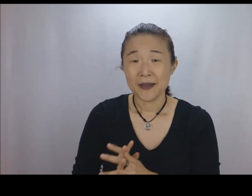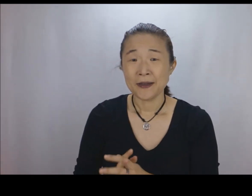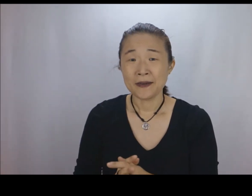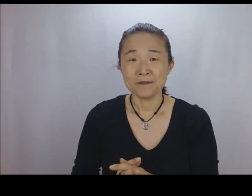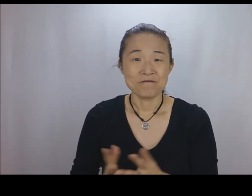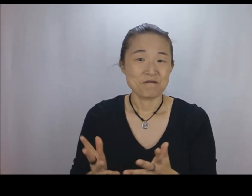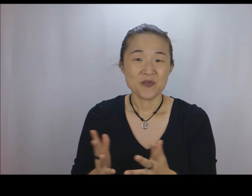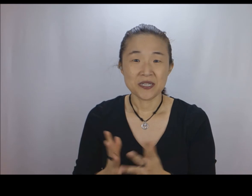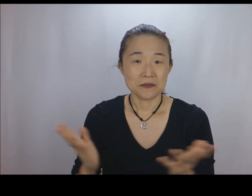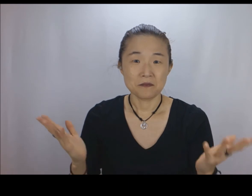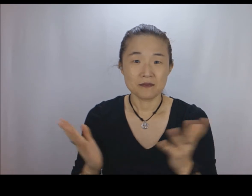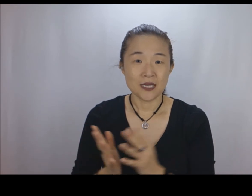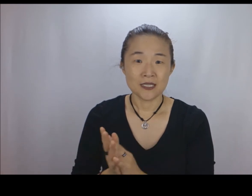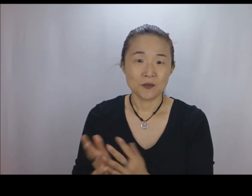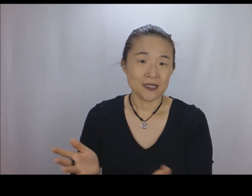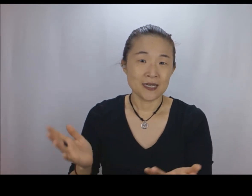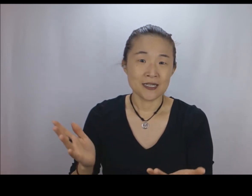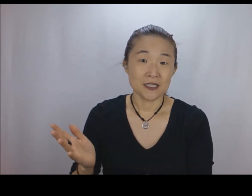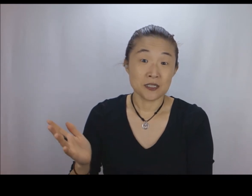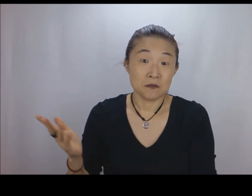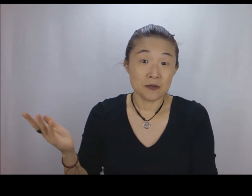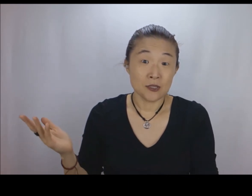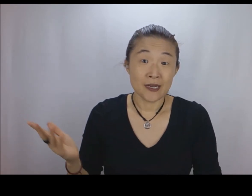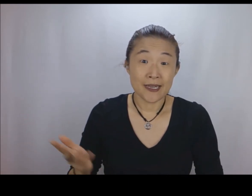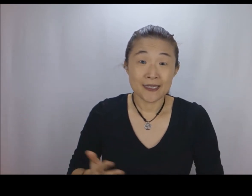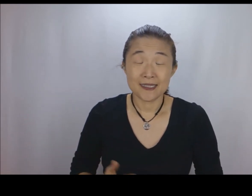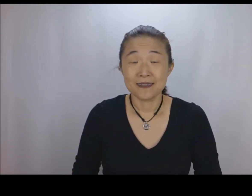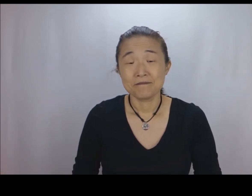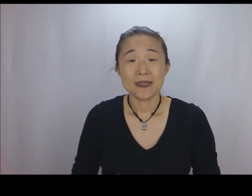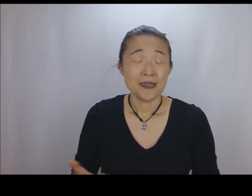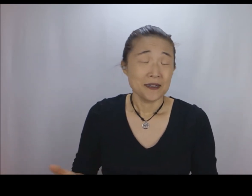because that's what scientists do I guess